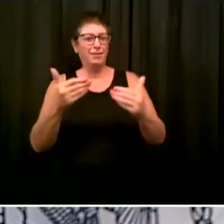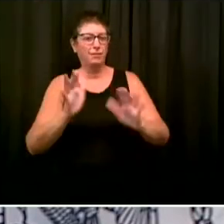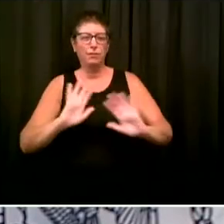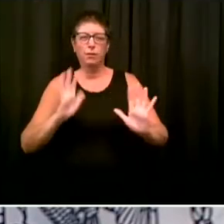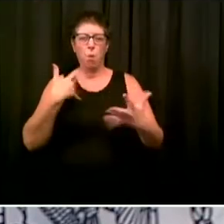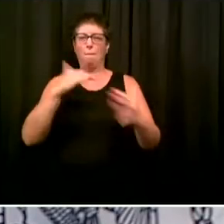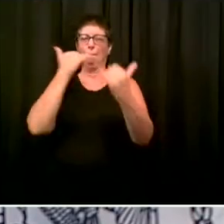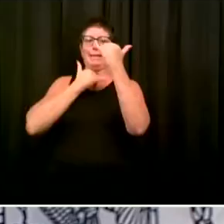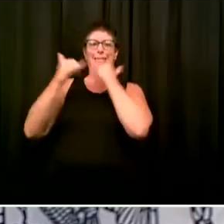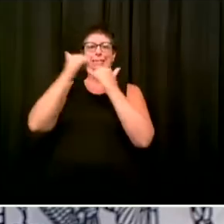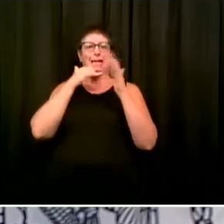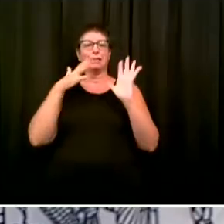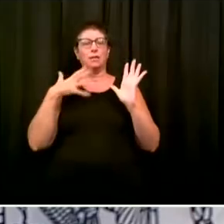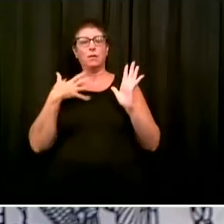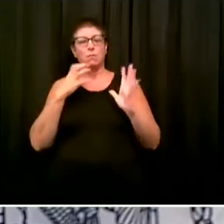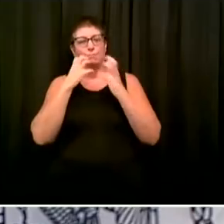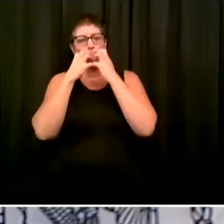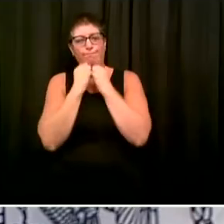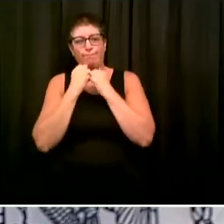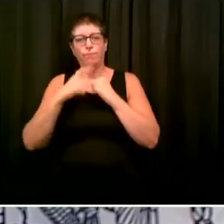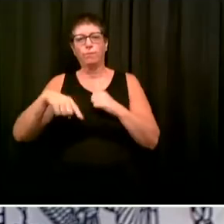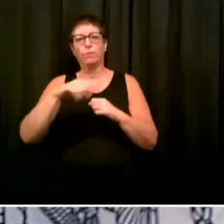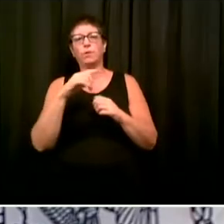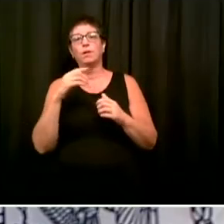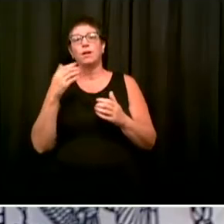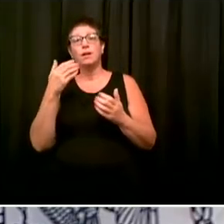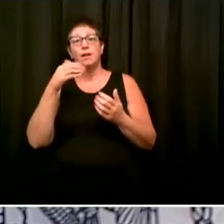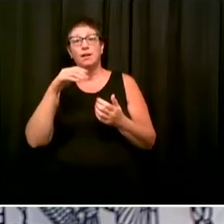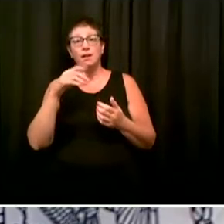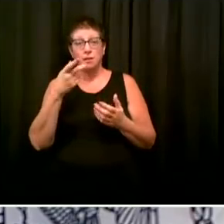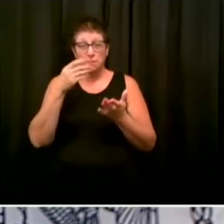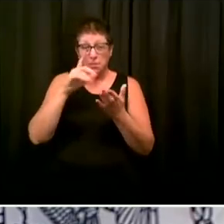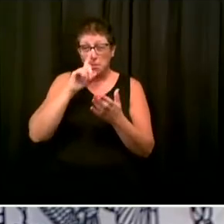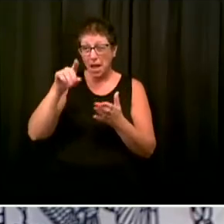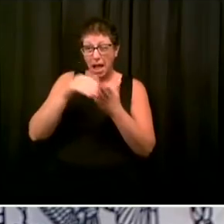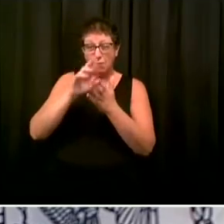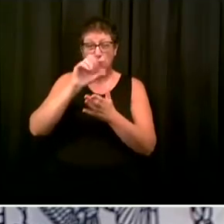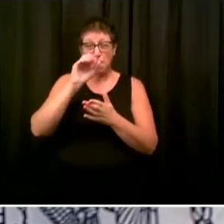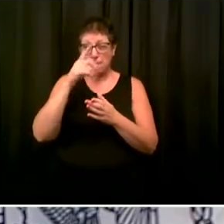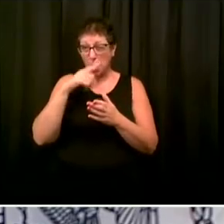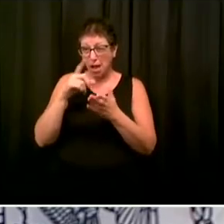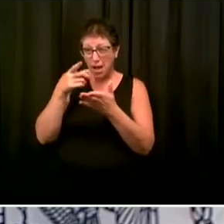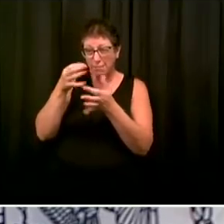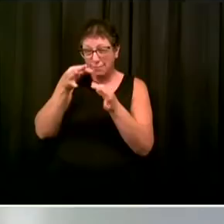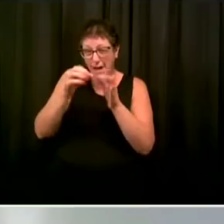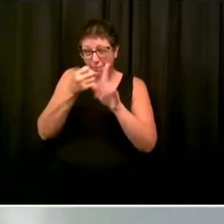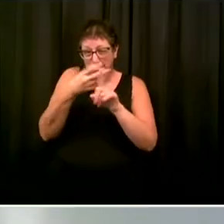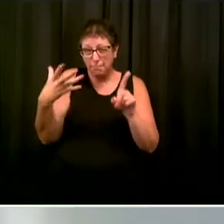SEEN IN THE REST OFHTE COUNTRY.